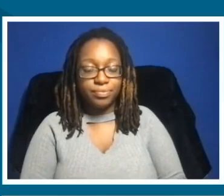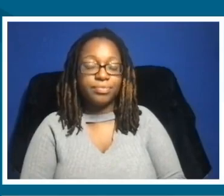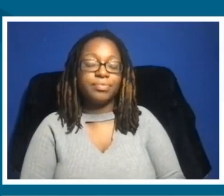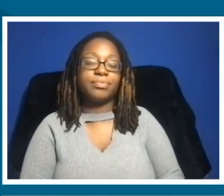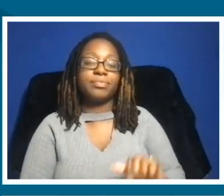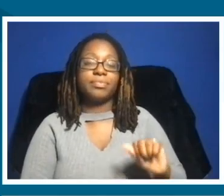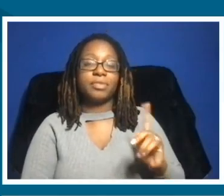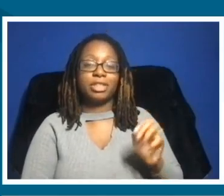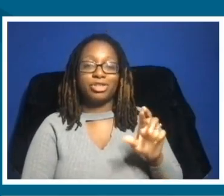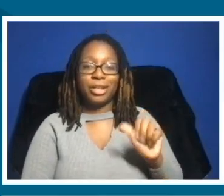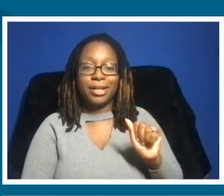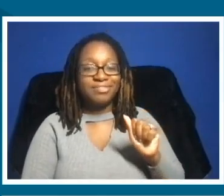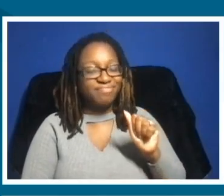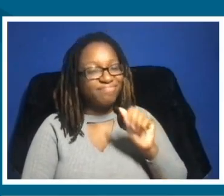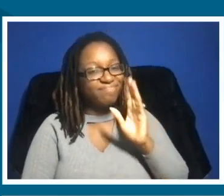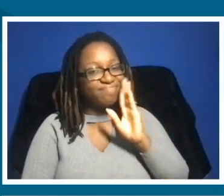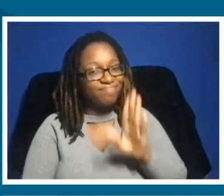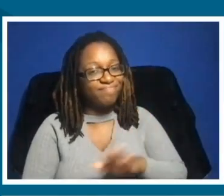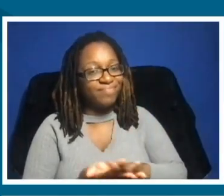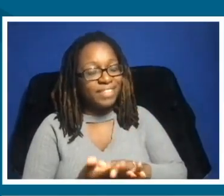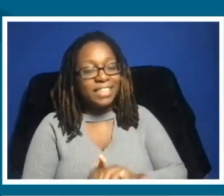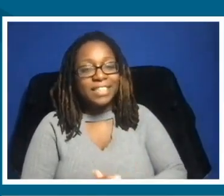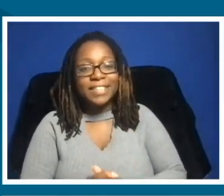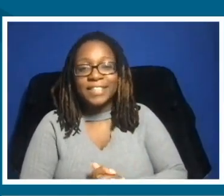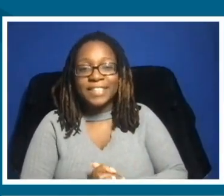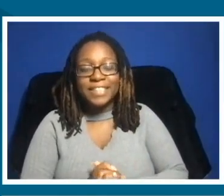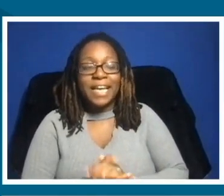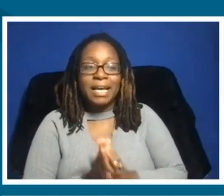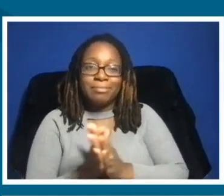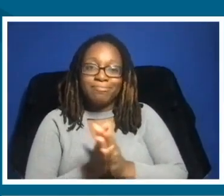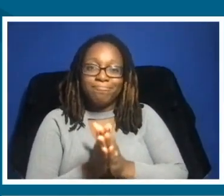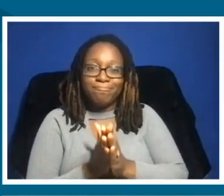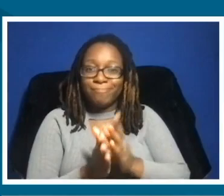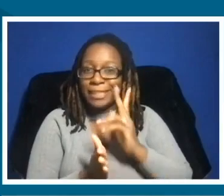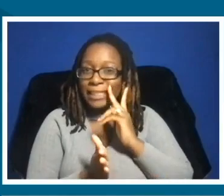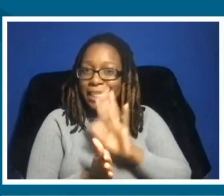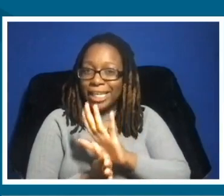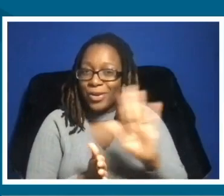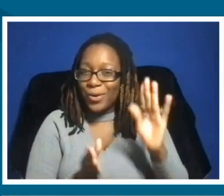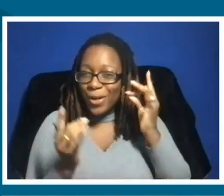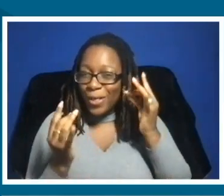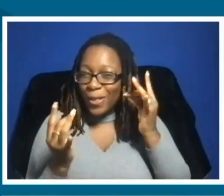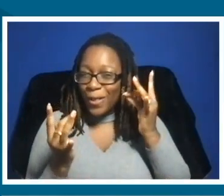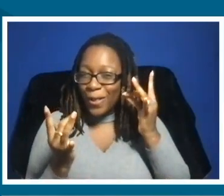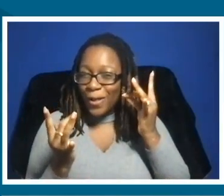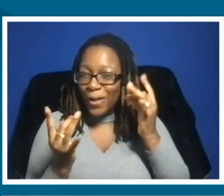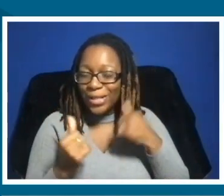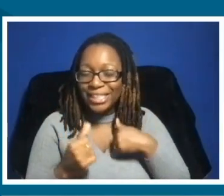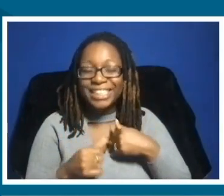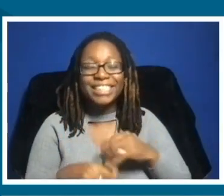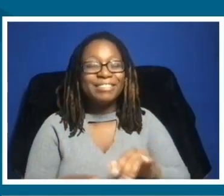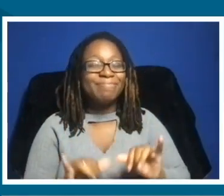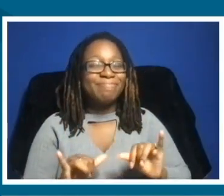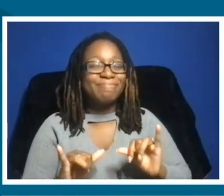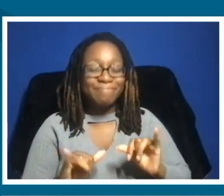um yes i can't wait to see what everyone is brainstorming because um what i'm